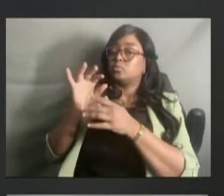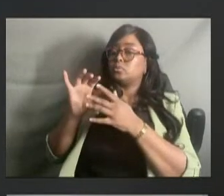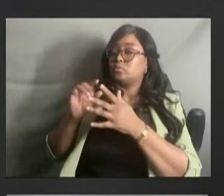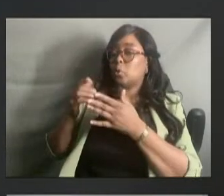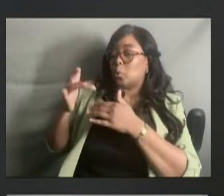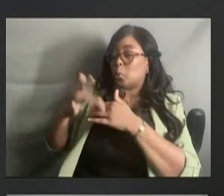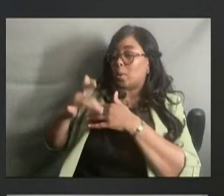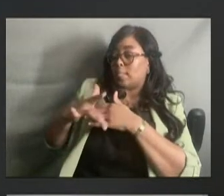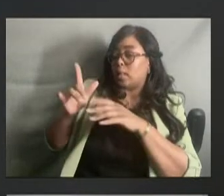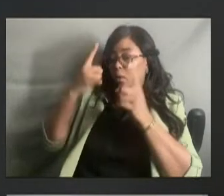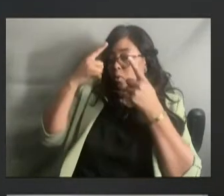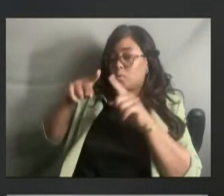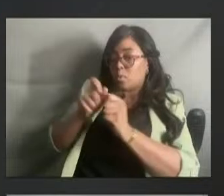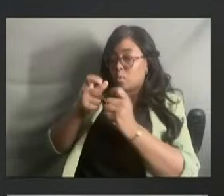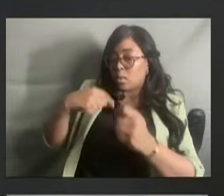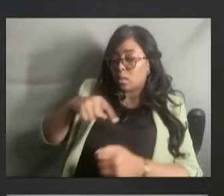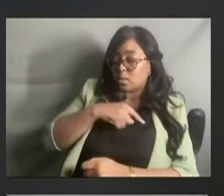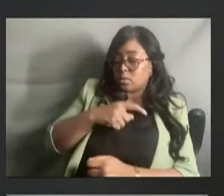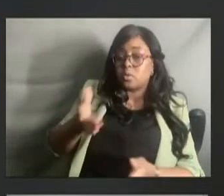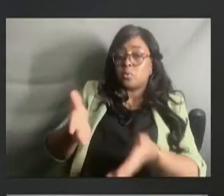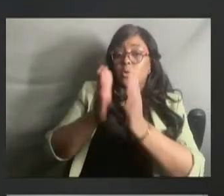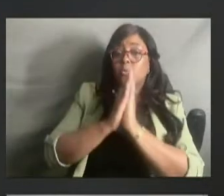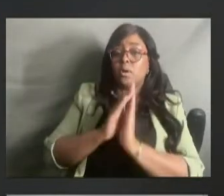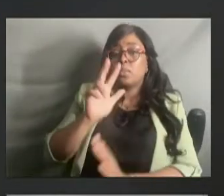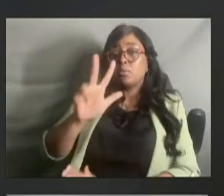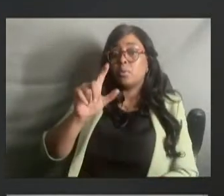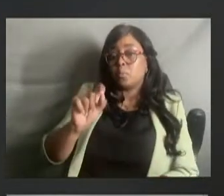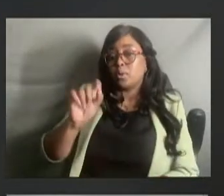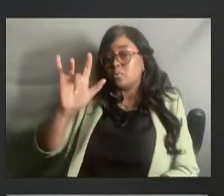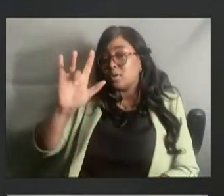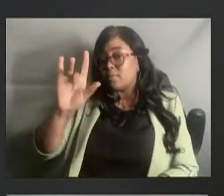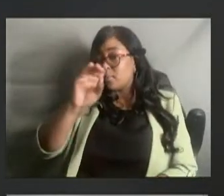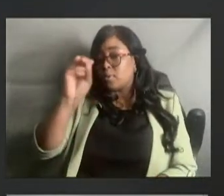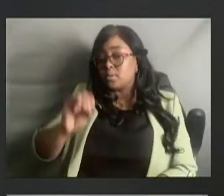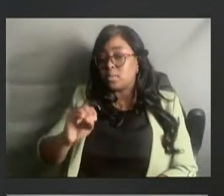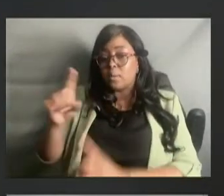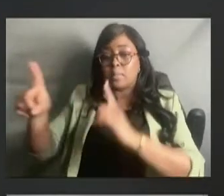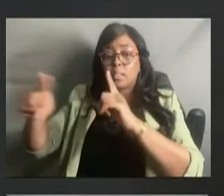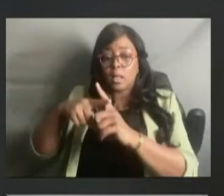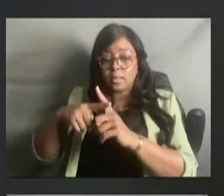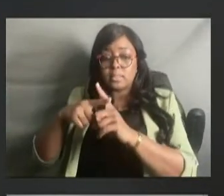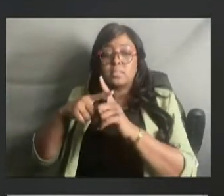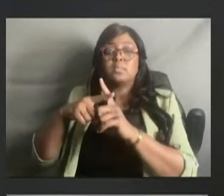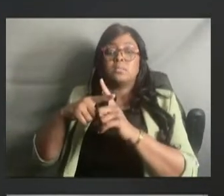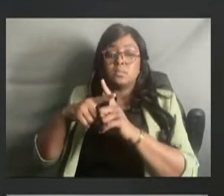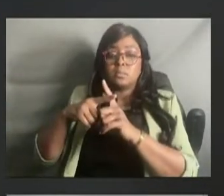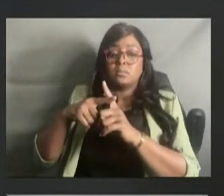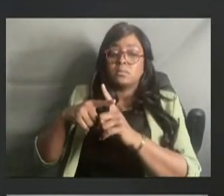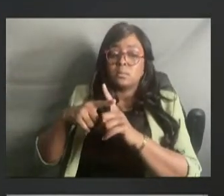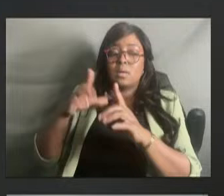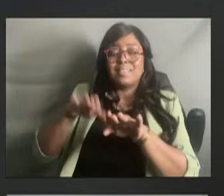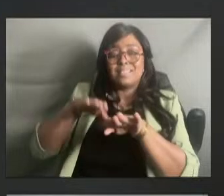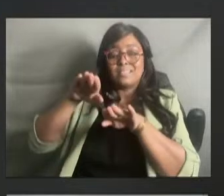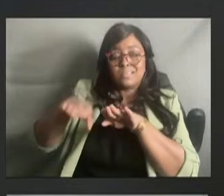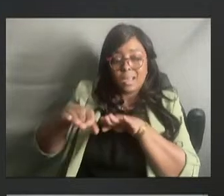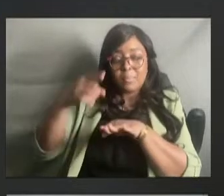associations have reached a preliminary agreement with us